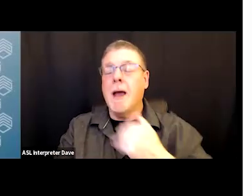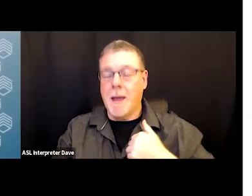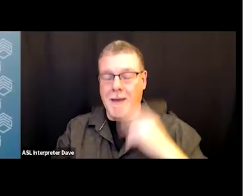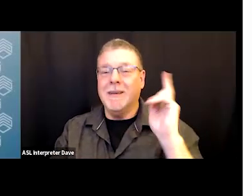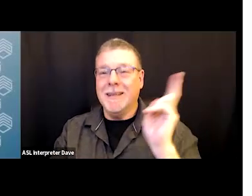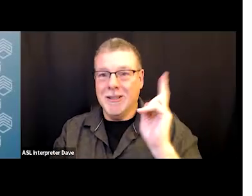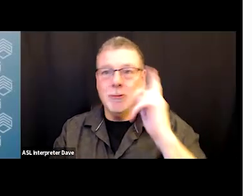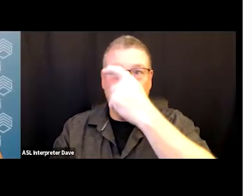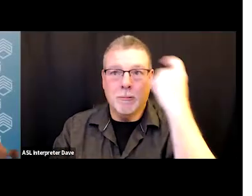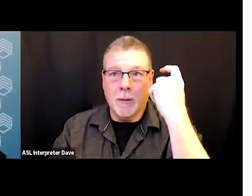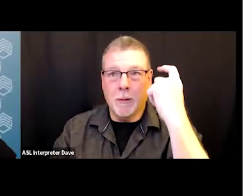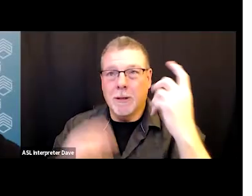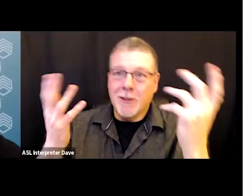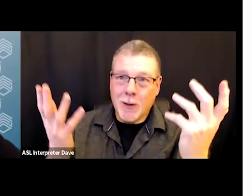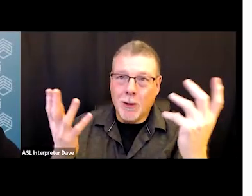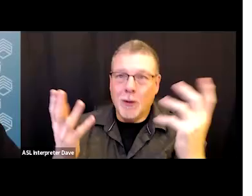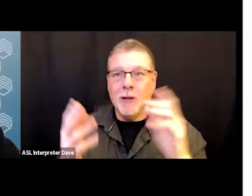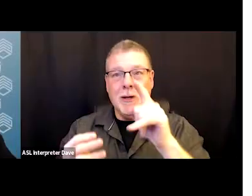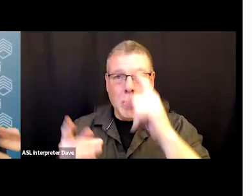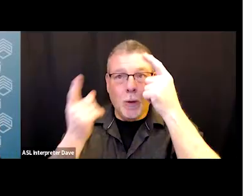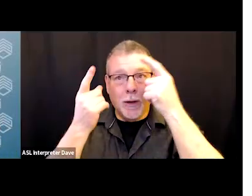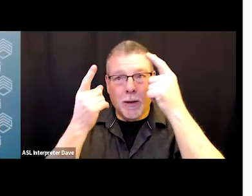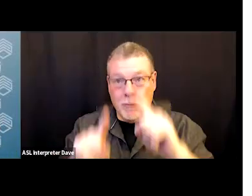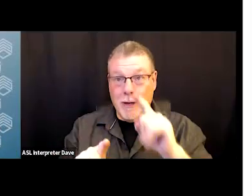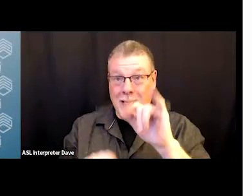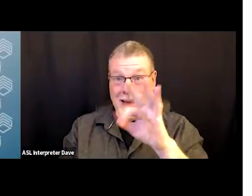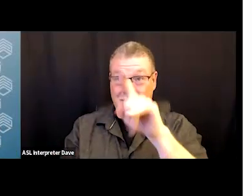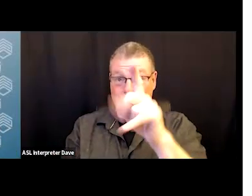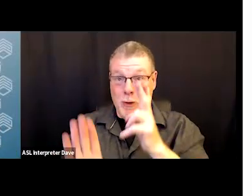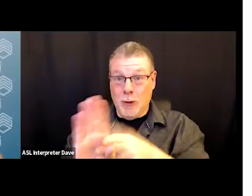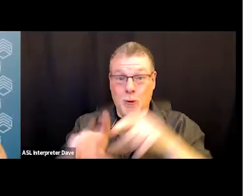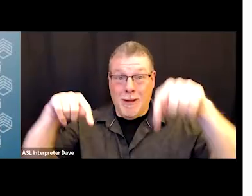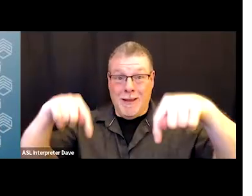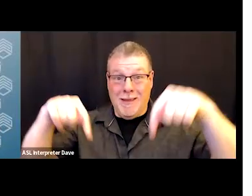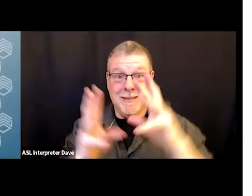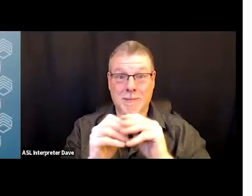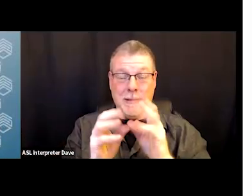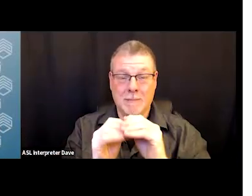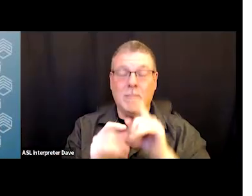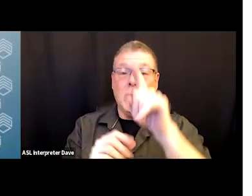So, I think you would agree, if you're on this webinar, if you work in the justice system,